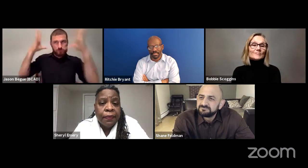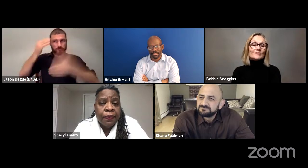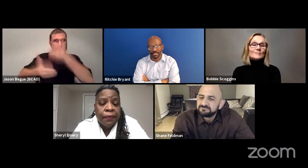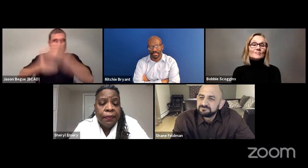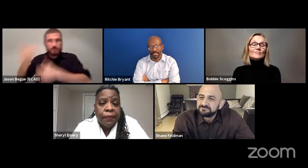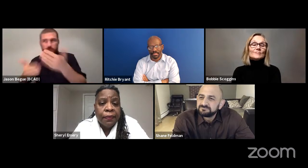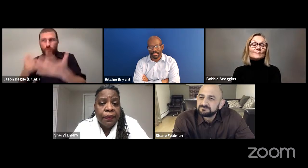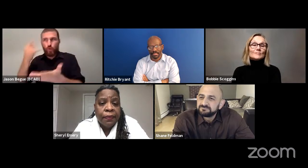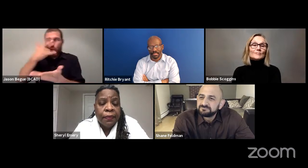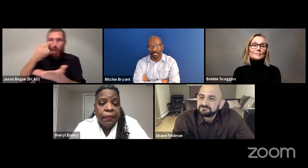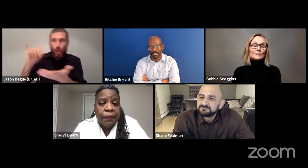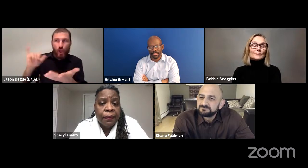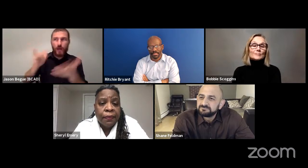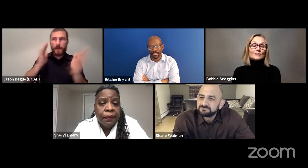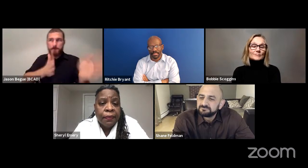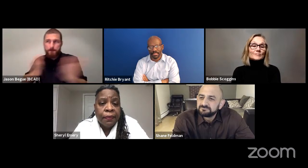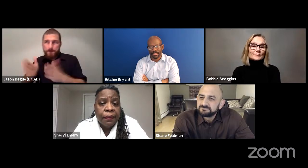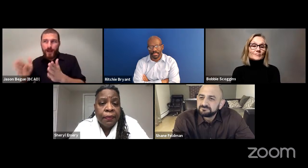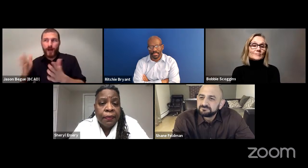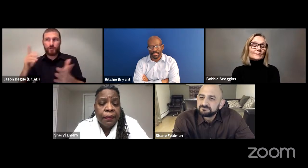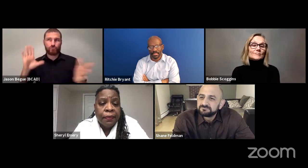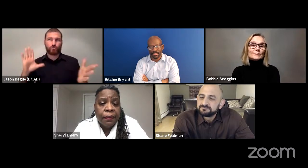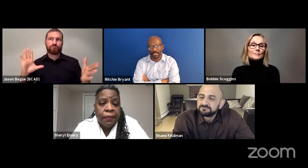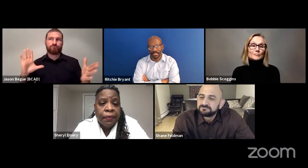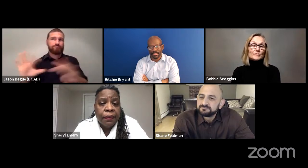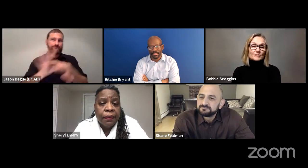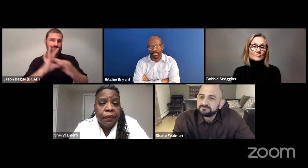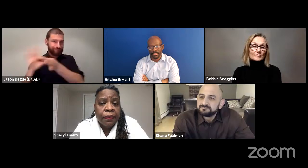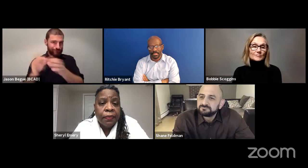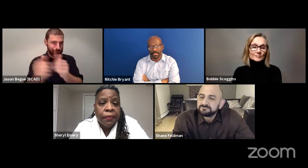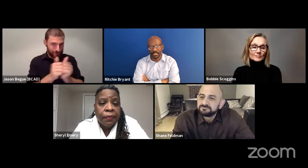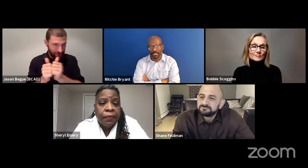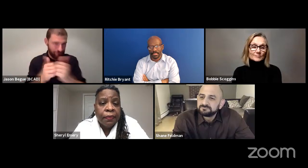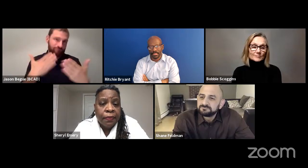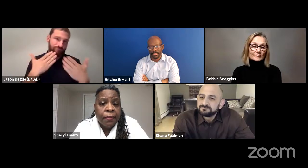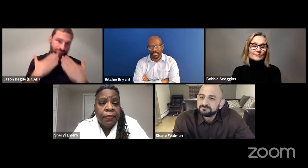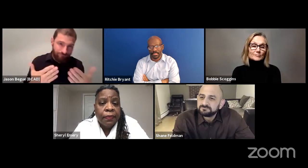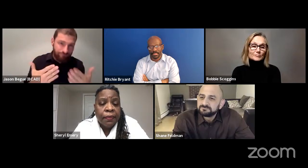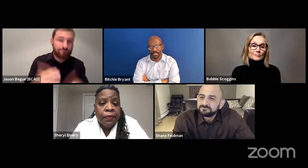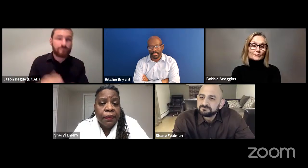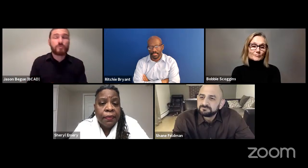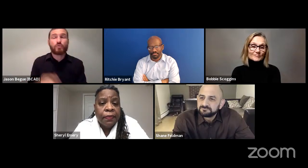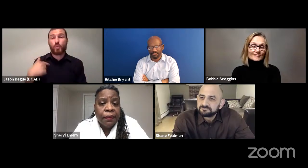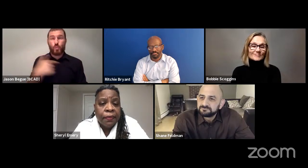of glean and I think it helps people envision how we might prepare moving forward and the